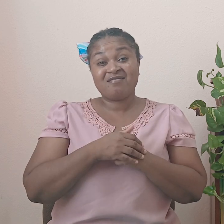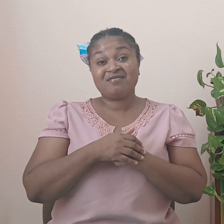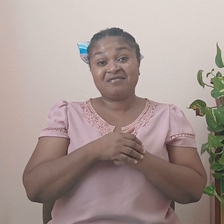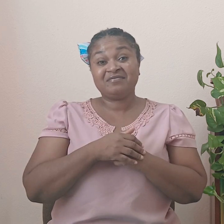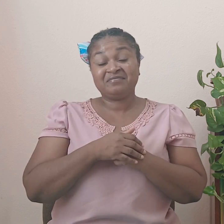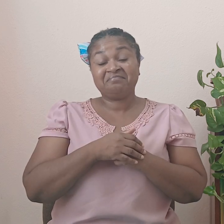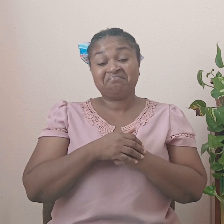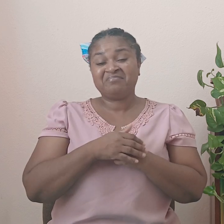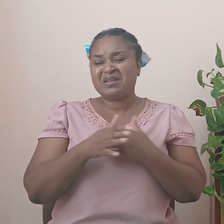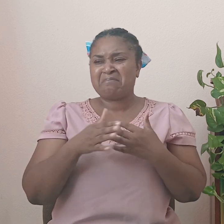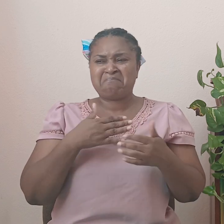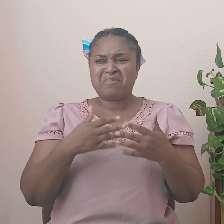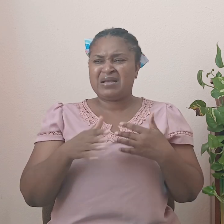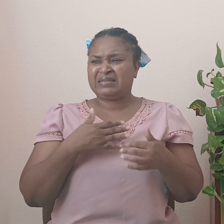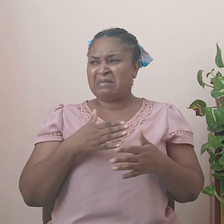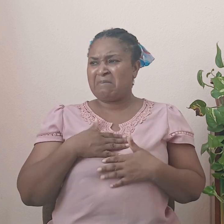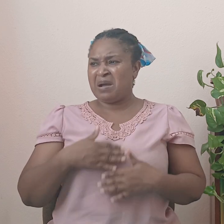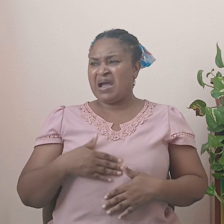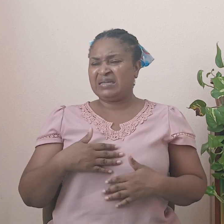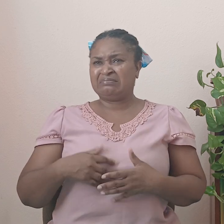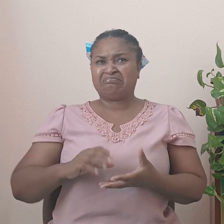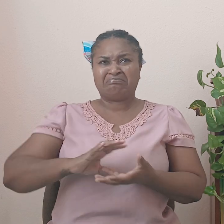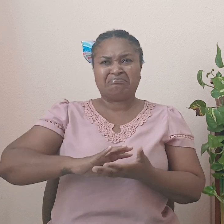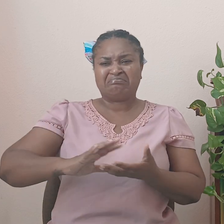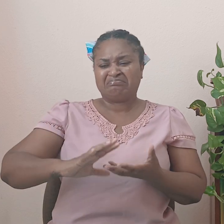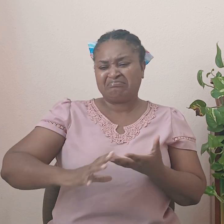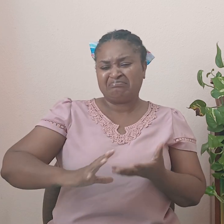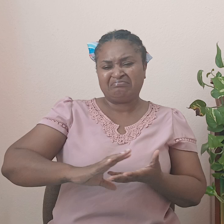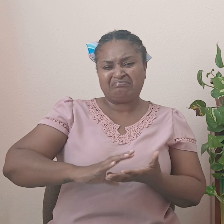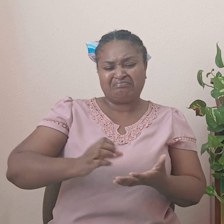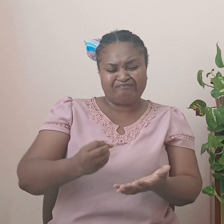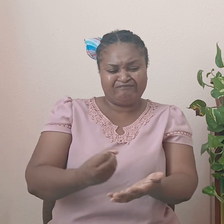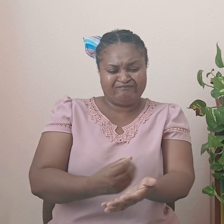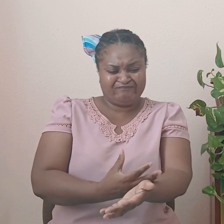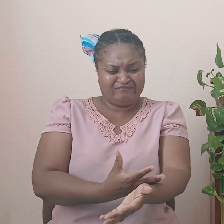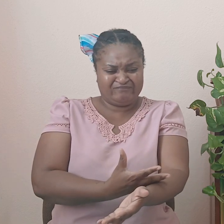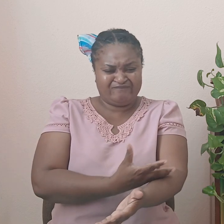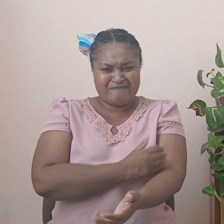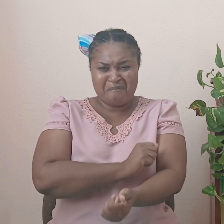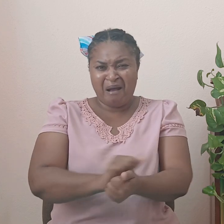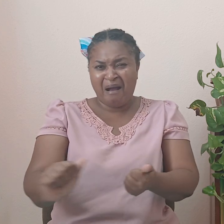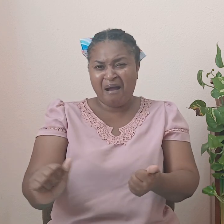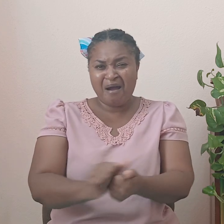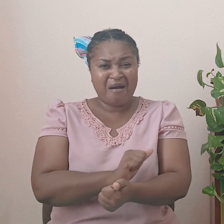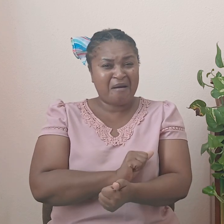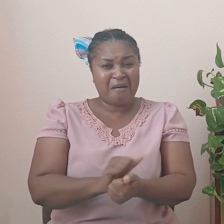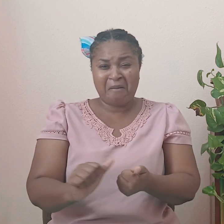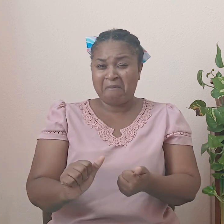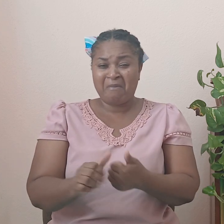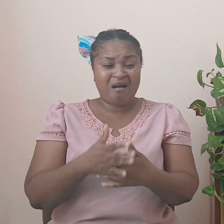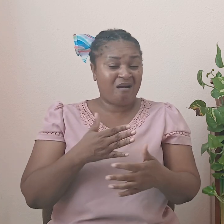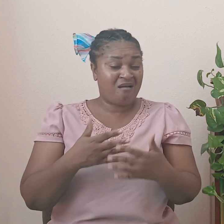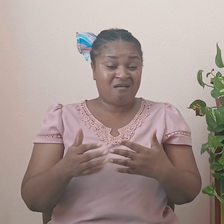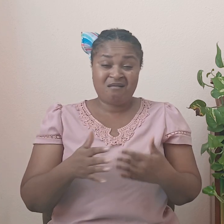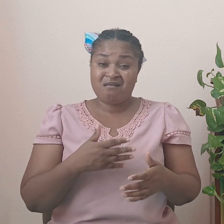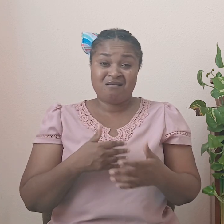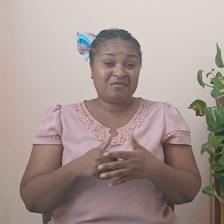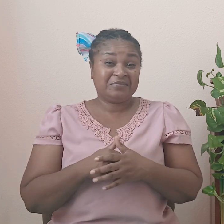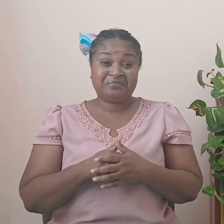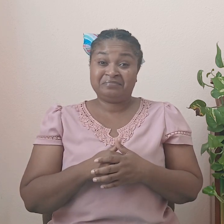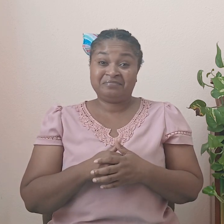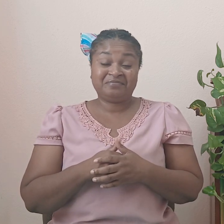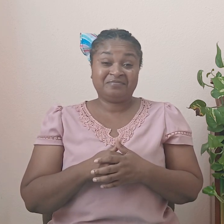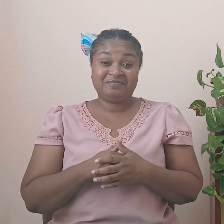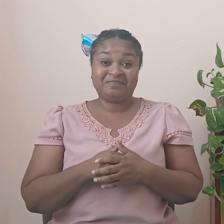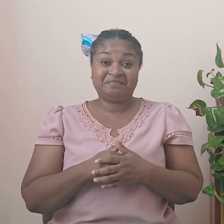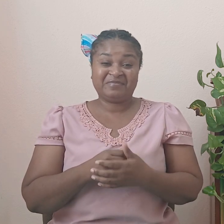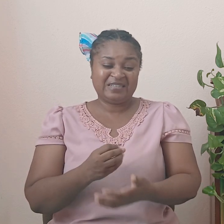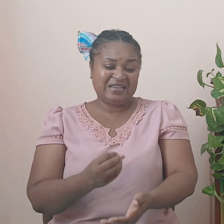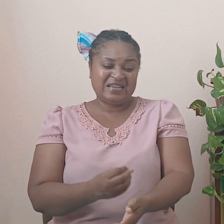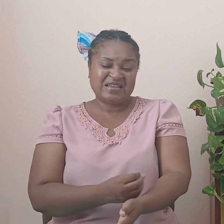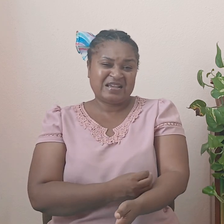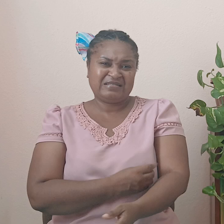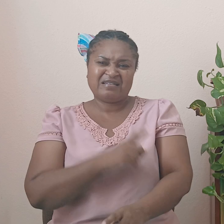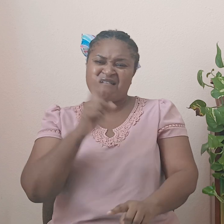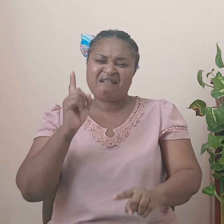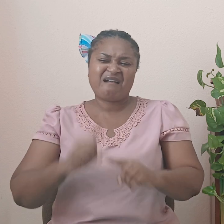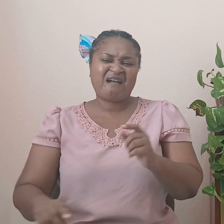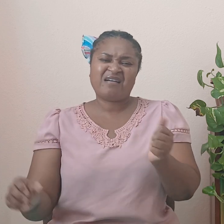Even if your body is devastated by cancer, cancer cannot devastate